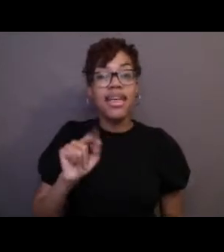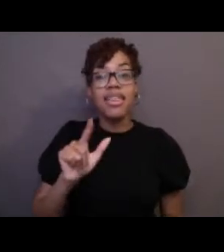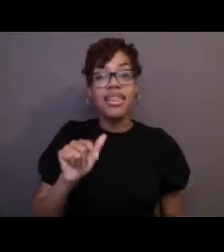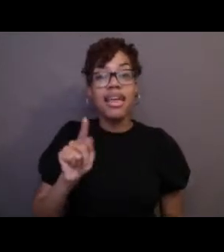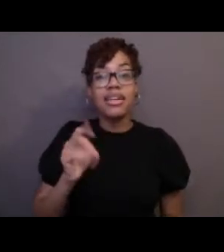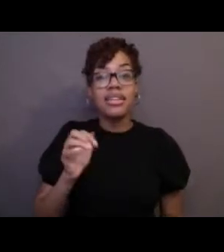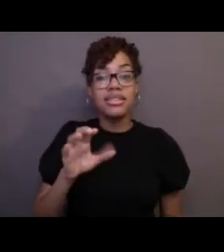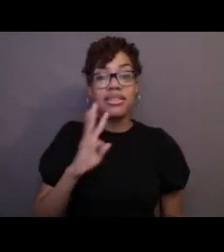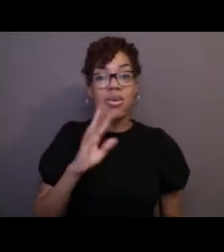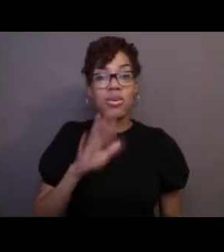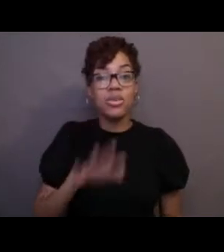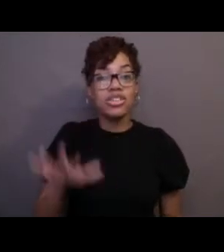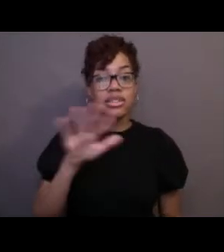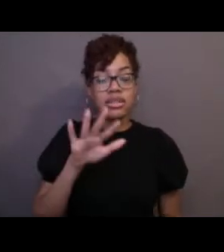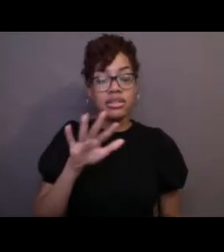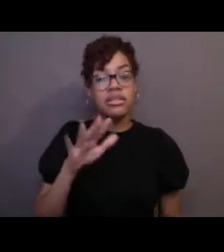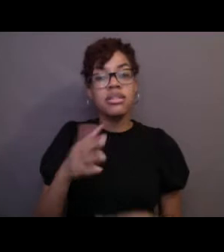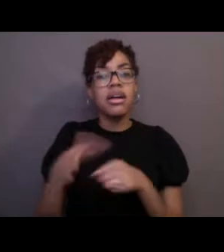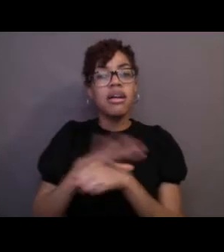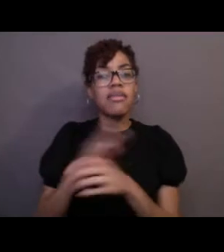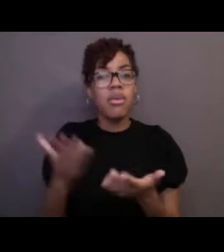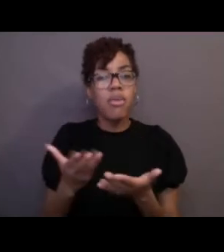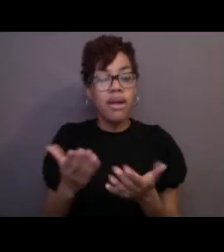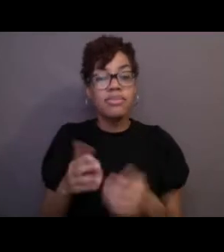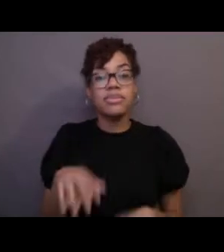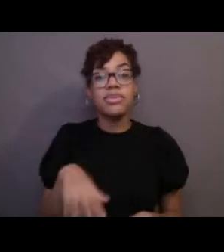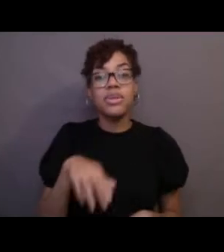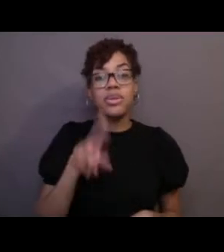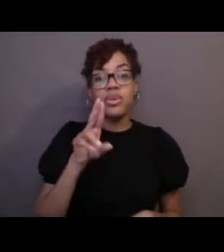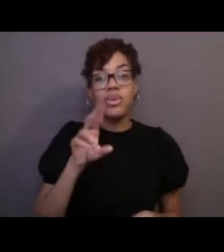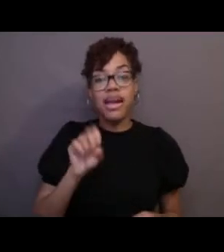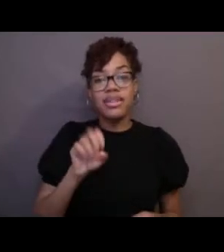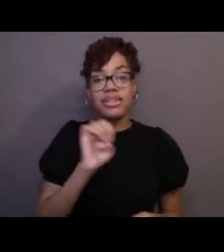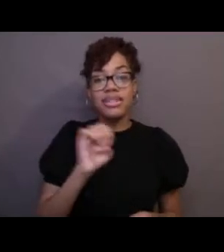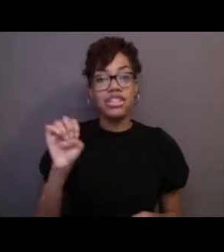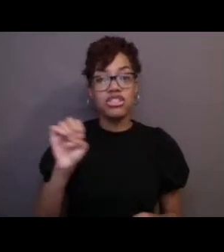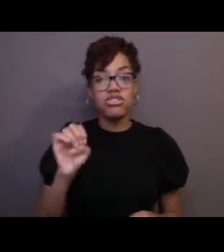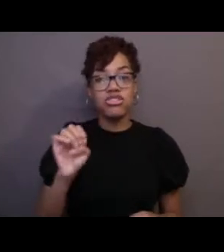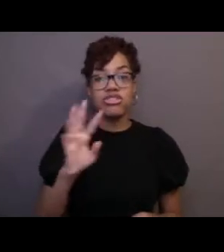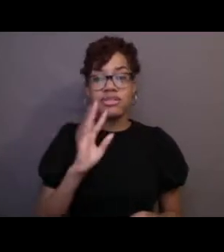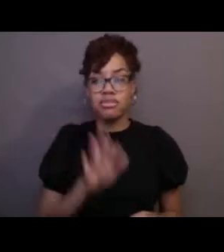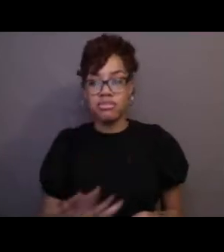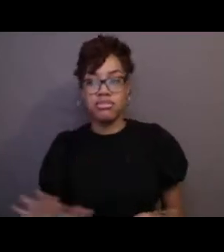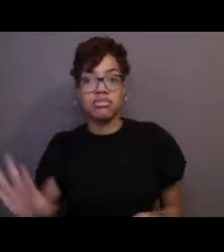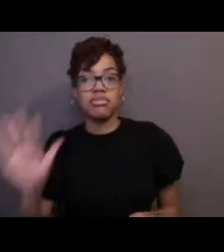that covers the U.S. Eastern Seaboard and the Canadian coastline as well in the East Coast of Canada.